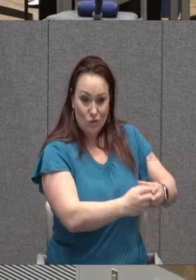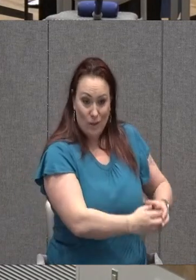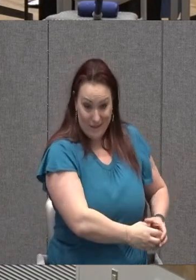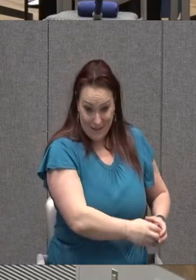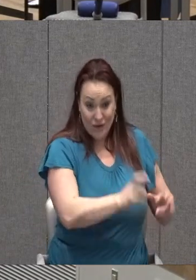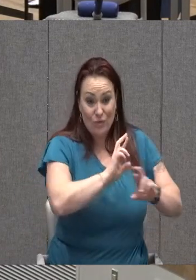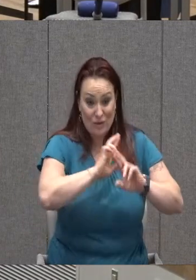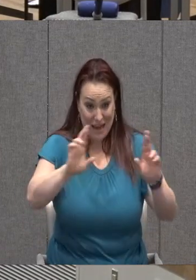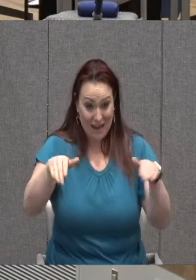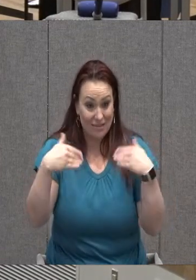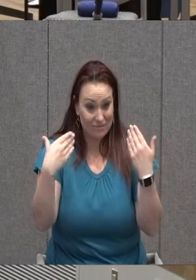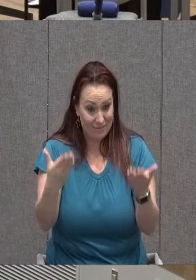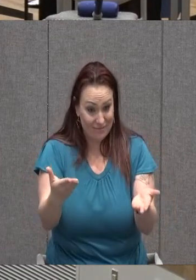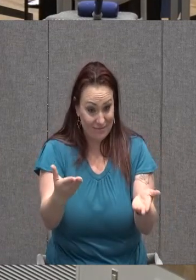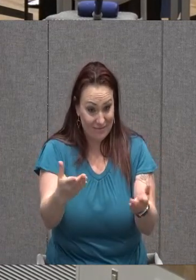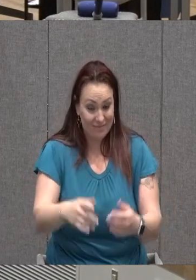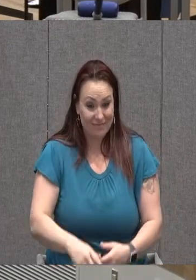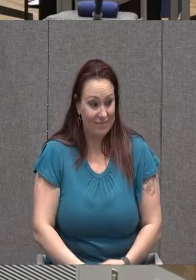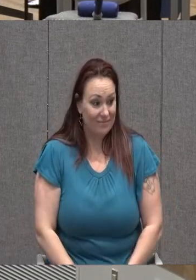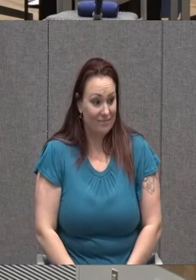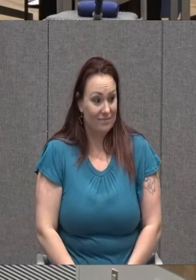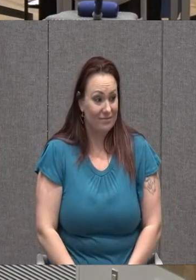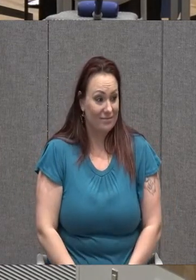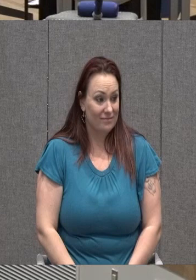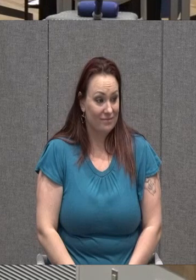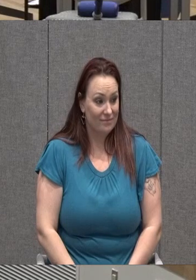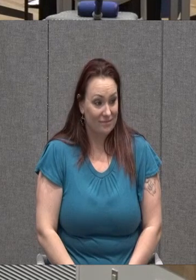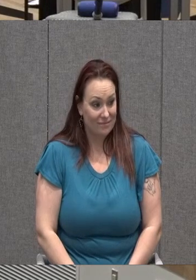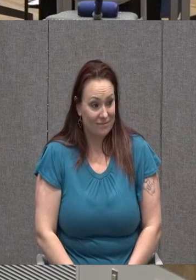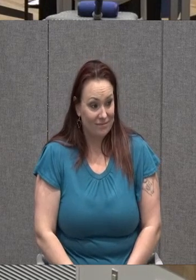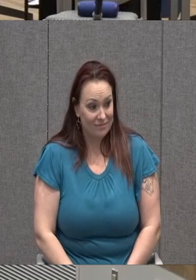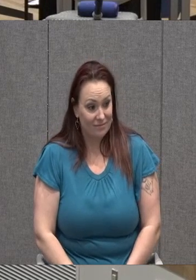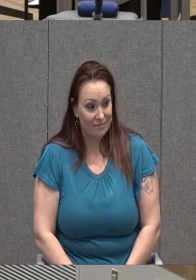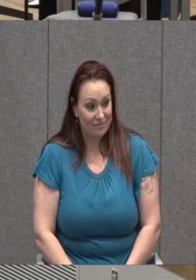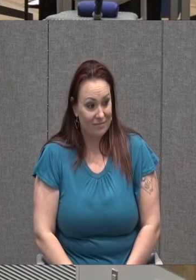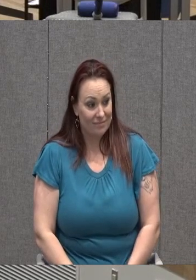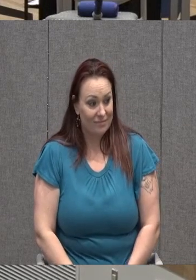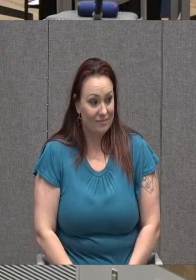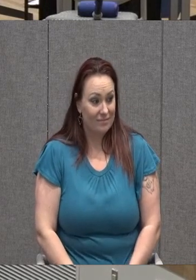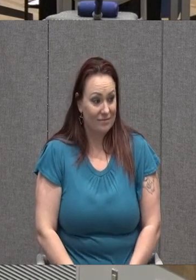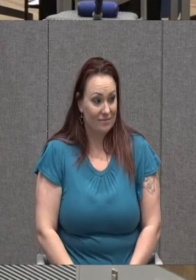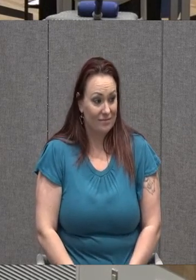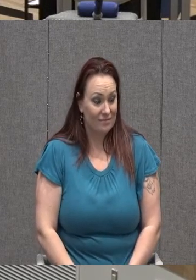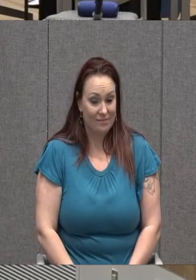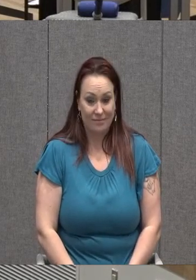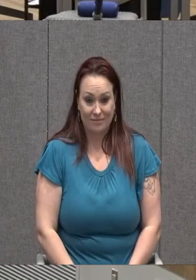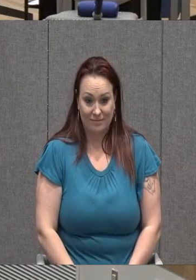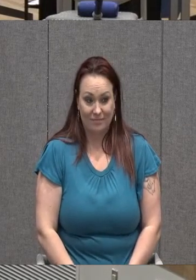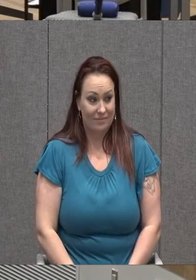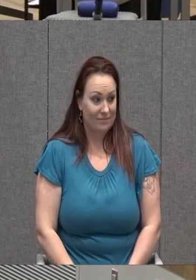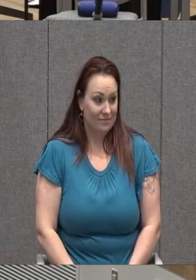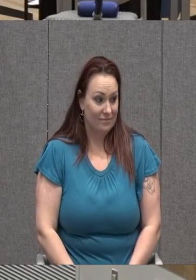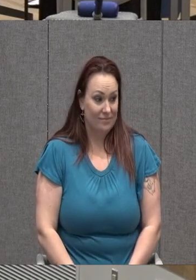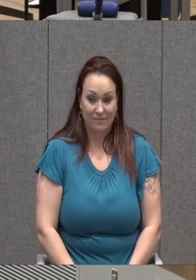(in foreign language) Here we go, I don't know what happened here,